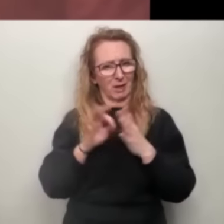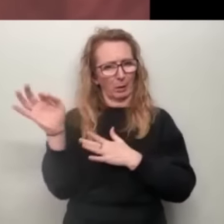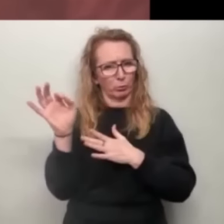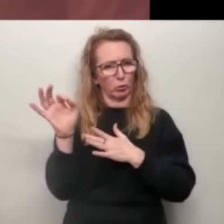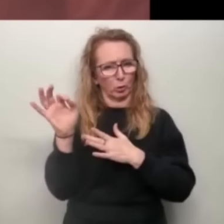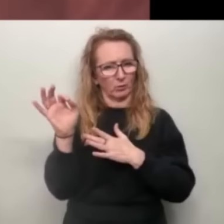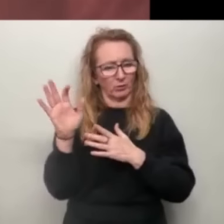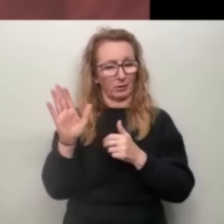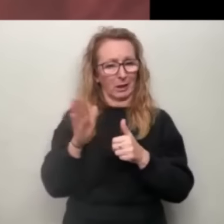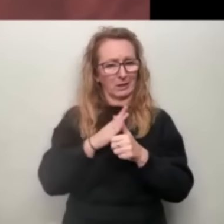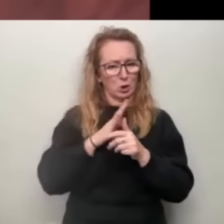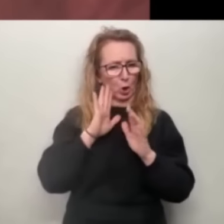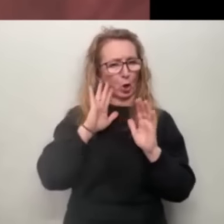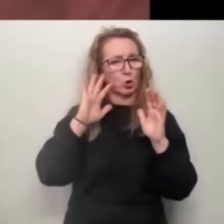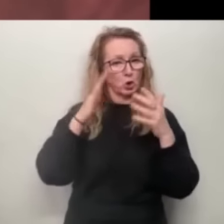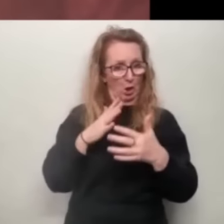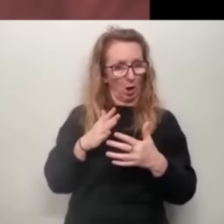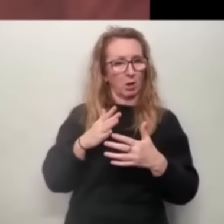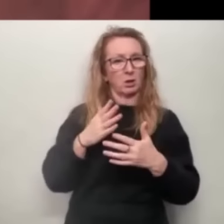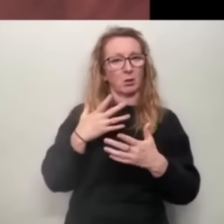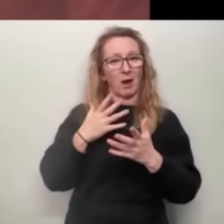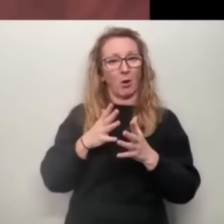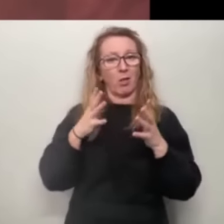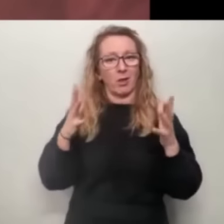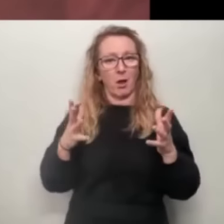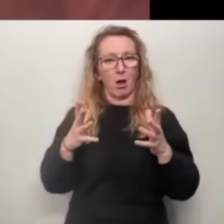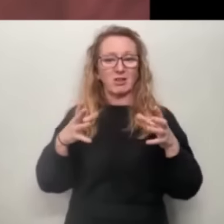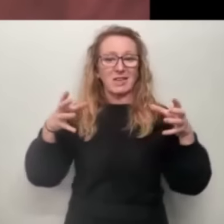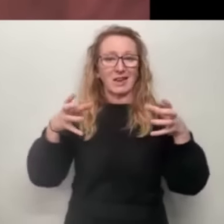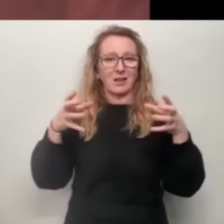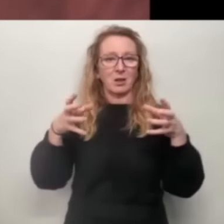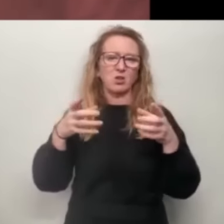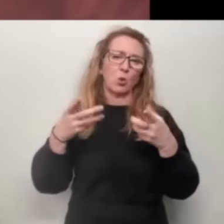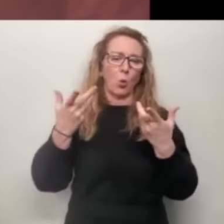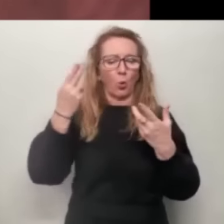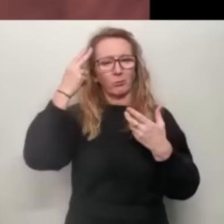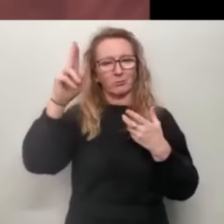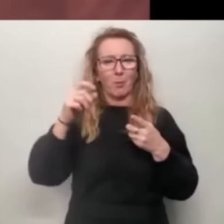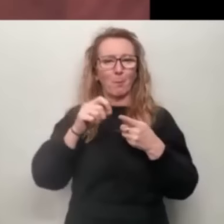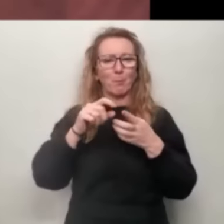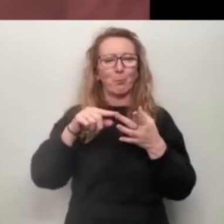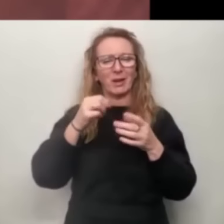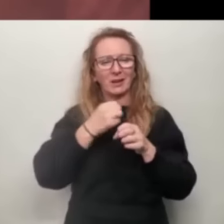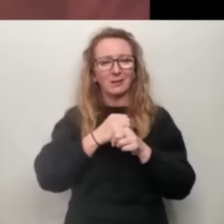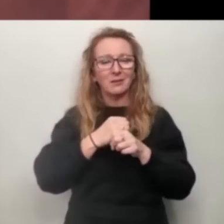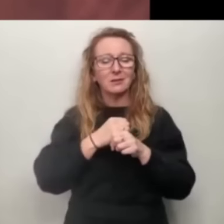concerns about the large ingots or pigs of iron that he produced. He managed to produce an iron